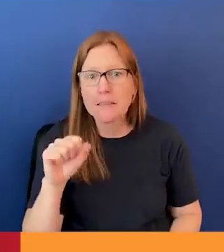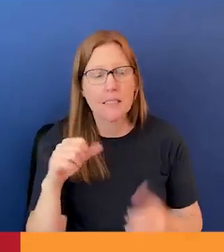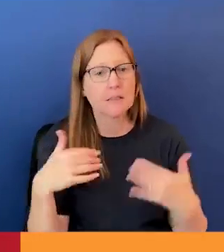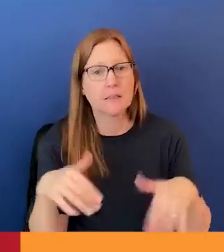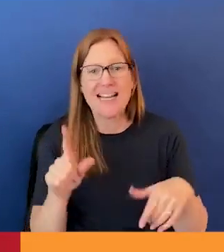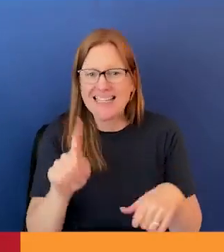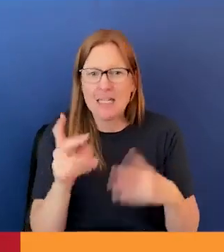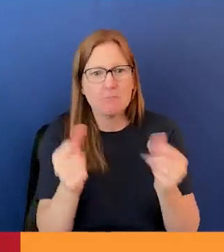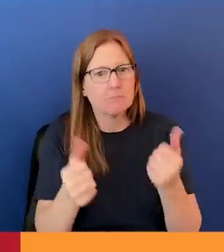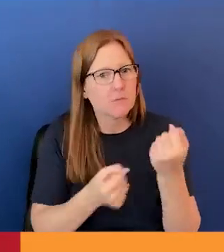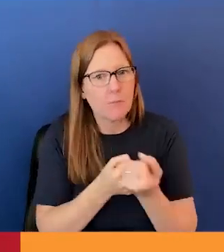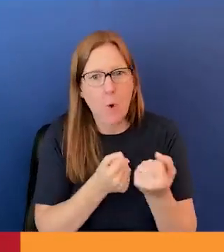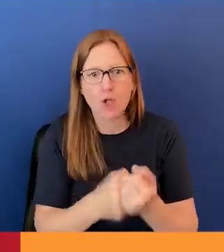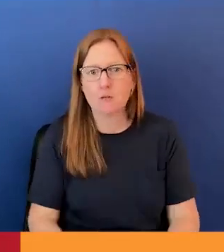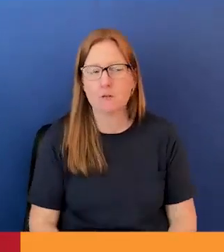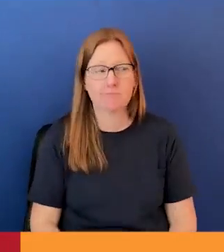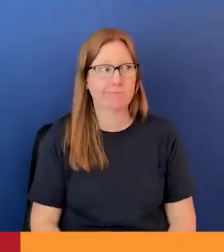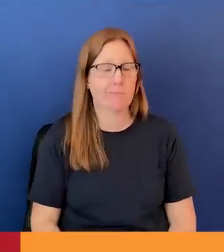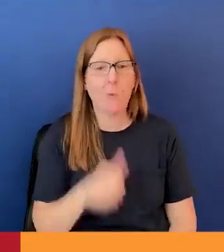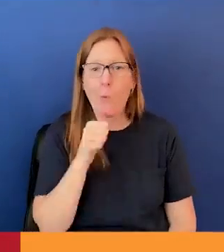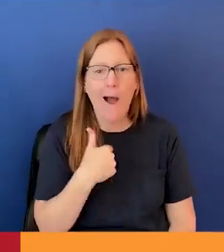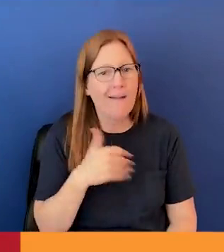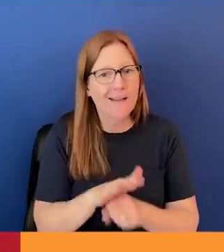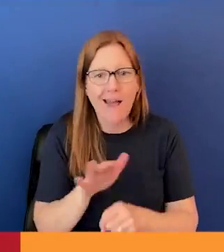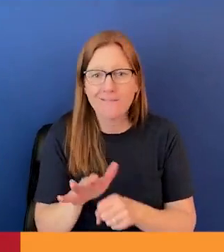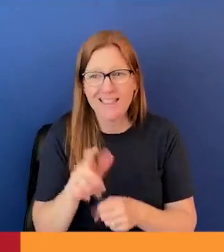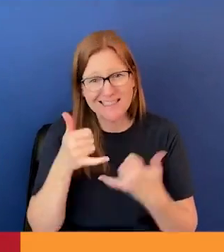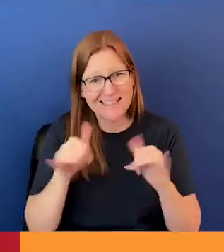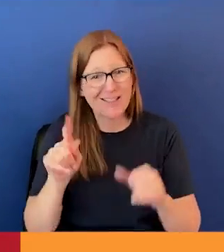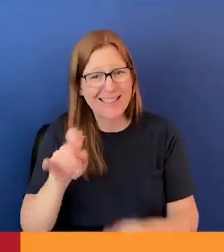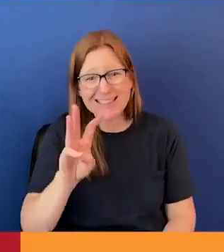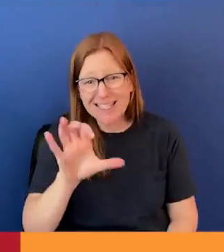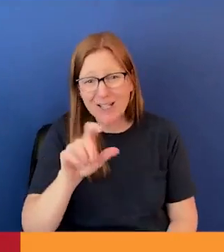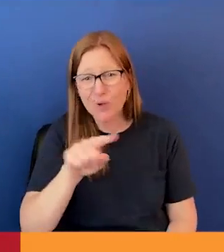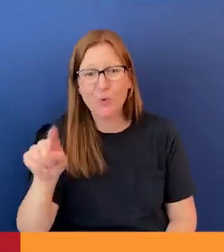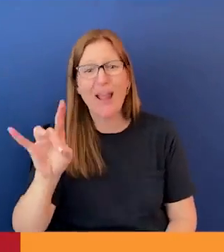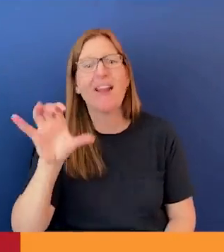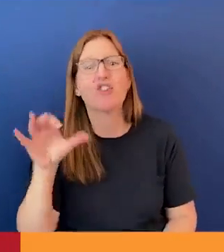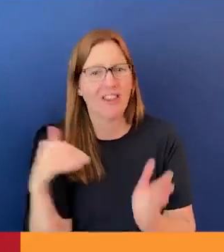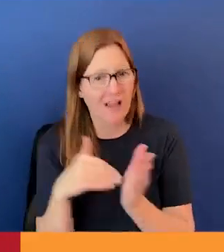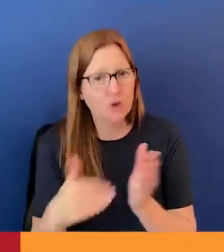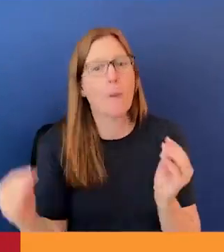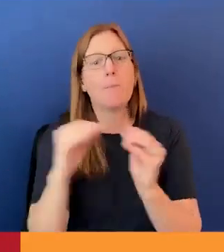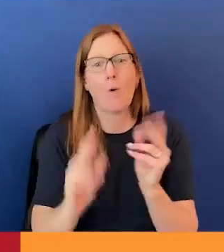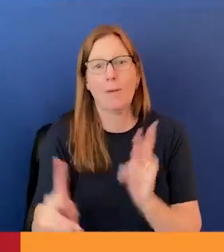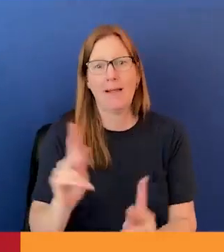and 6 to 800,000 shy of what we need. We know we've got to put a focus and attention on, how do we stretch